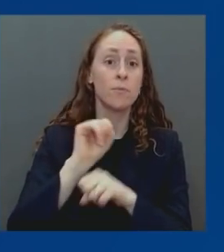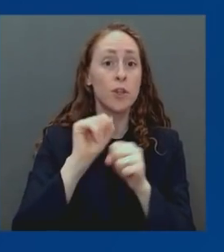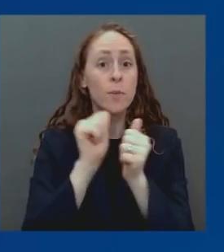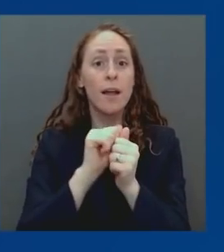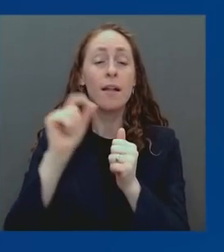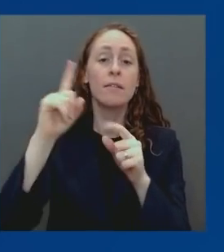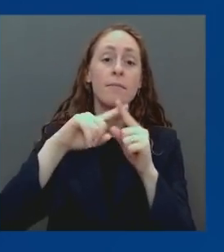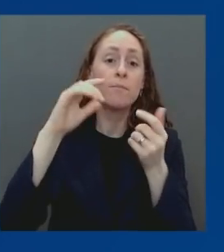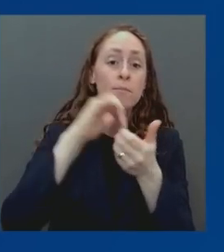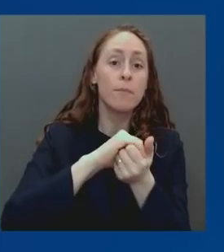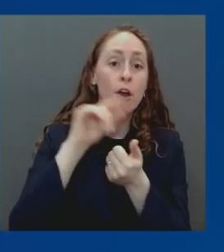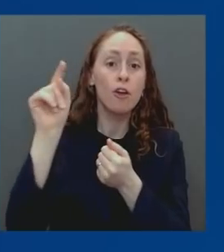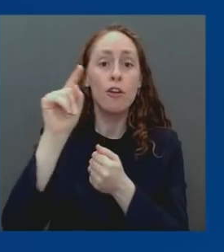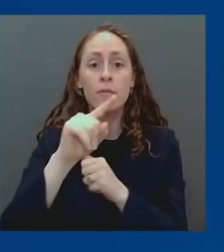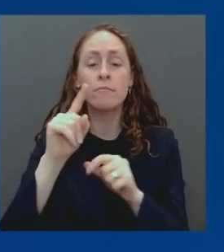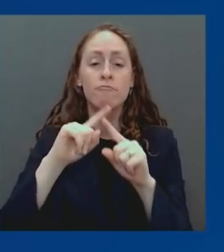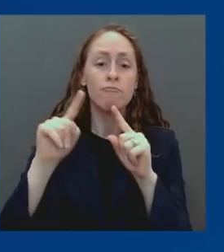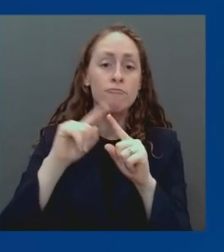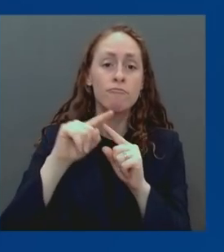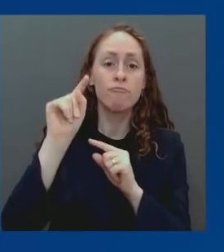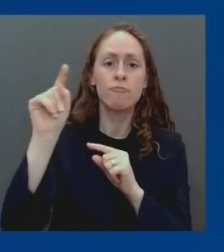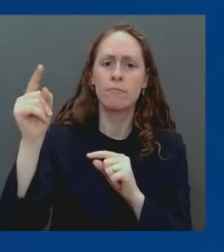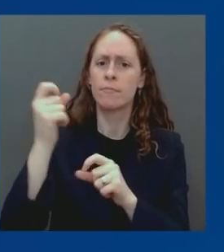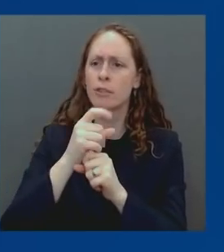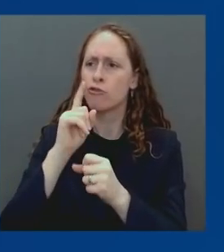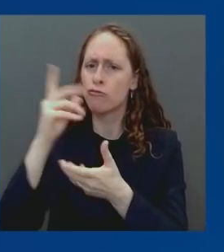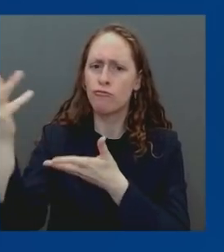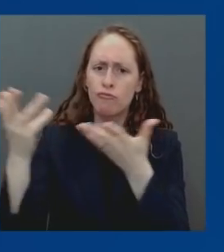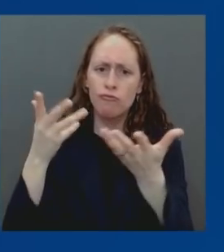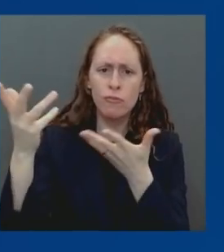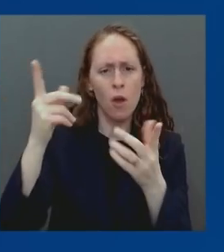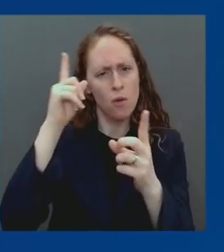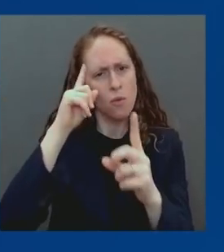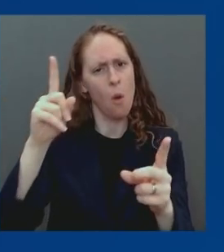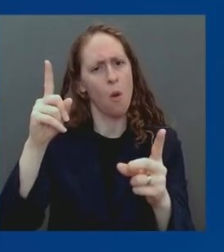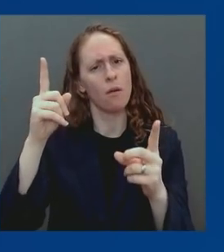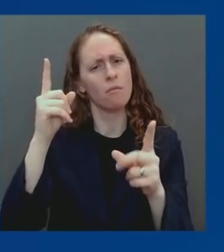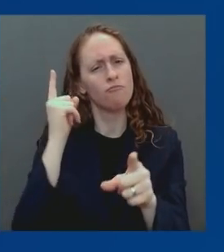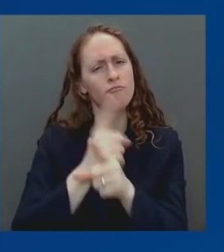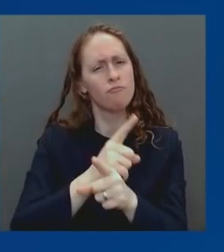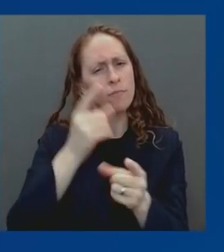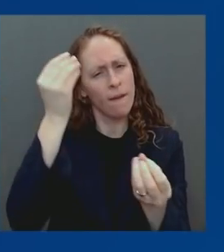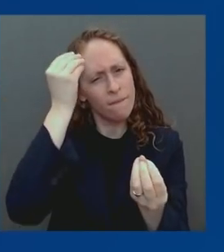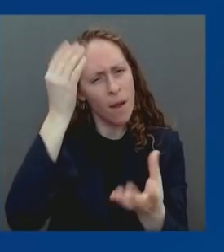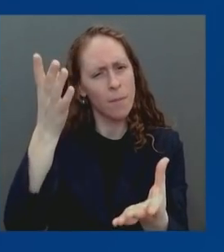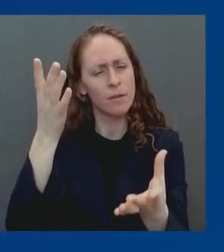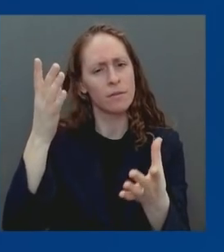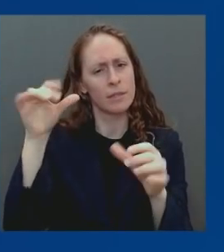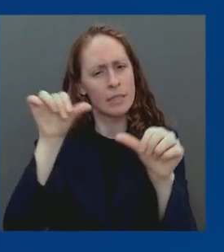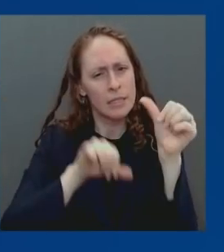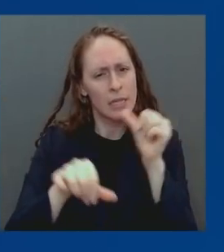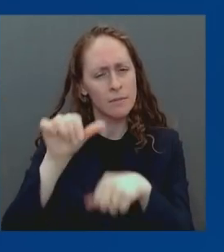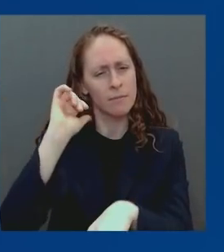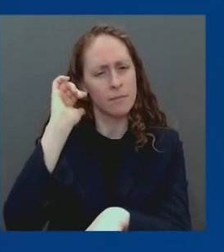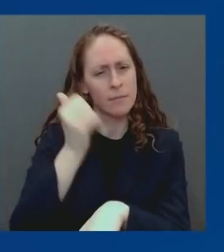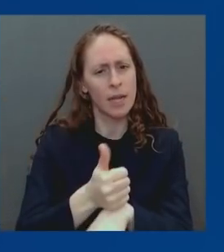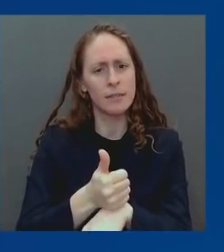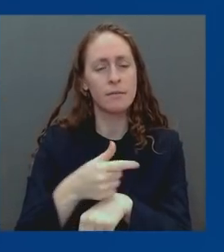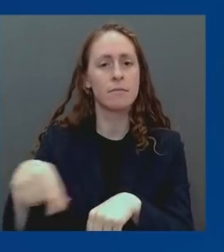so they can make the best decisions for their children. And as we await this review process, I want to emphasize once more just how important it is